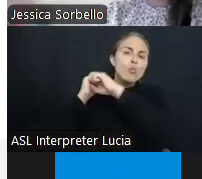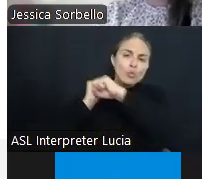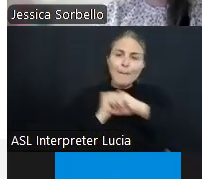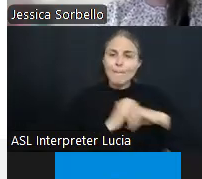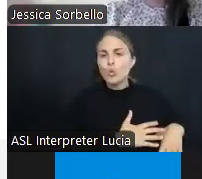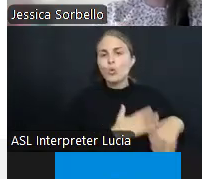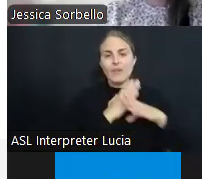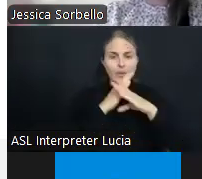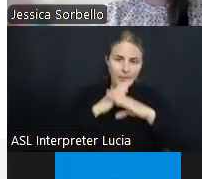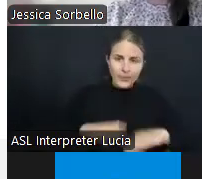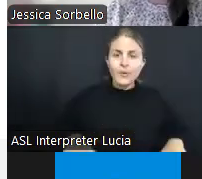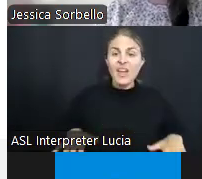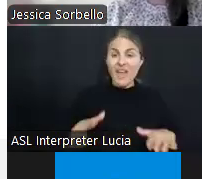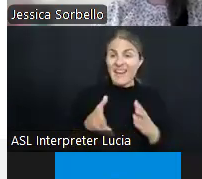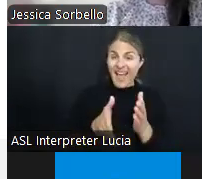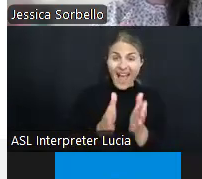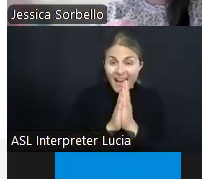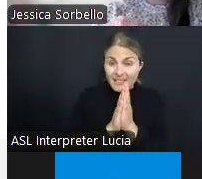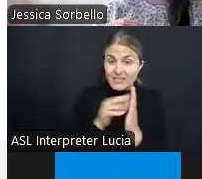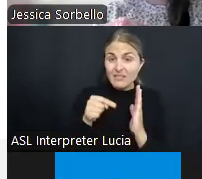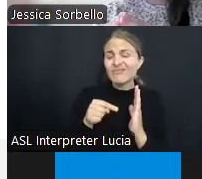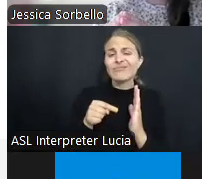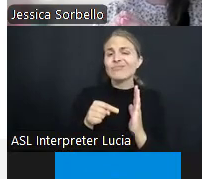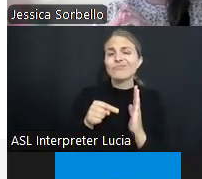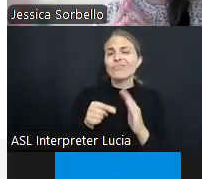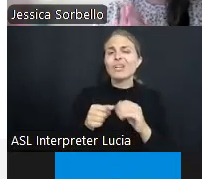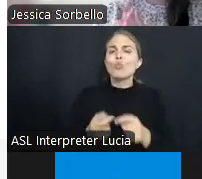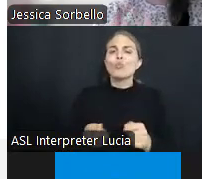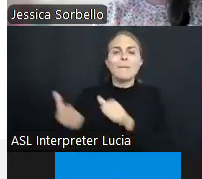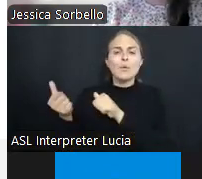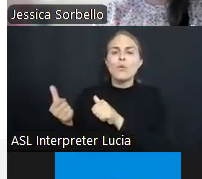the best way to remove a barrier. The act of